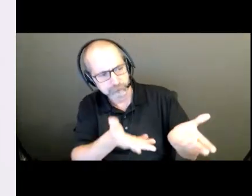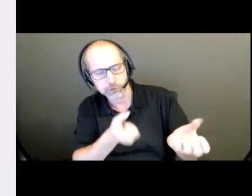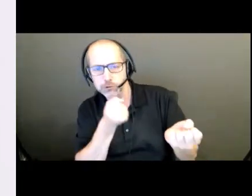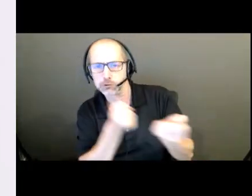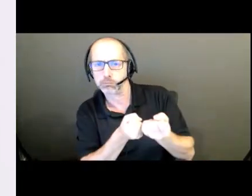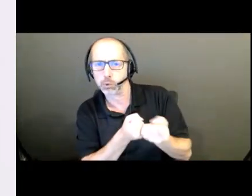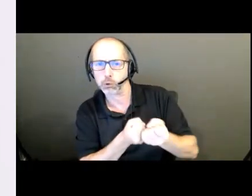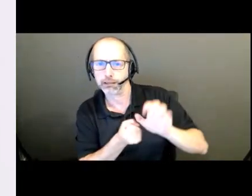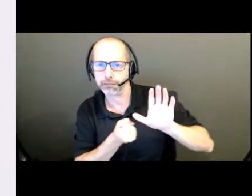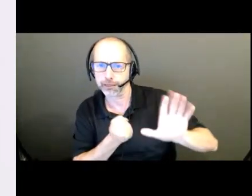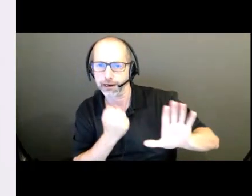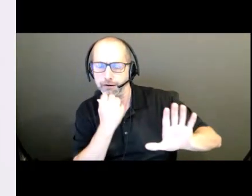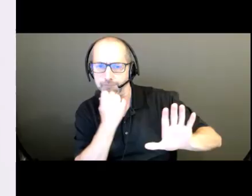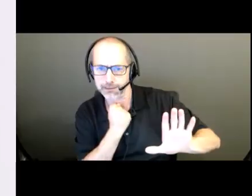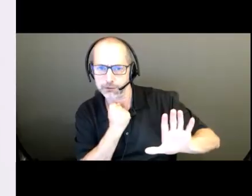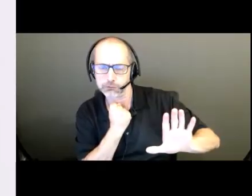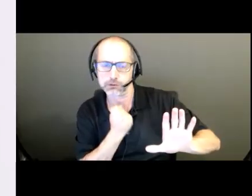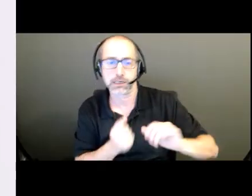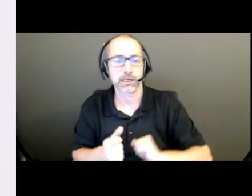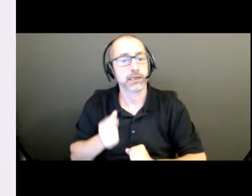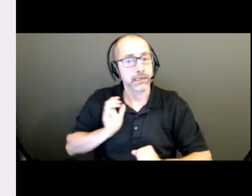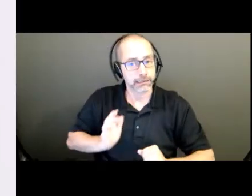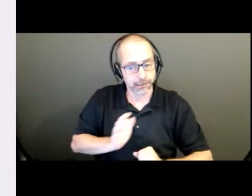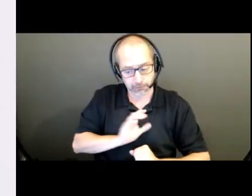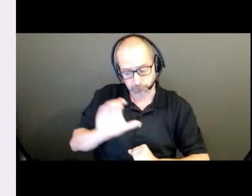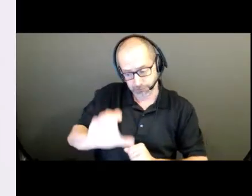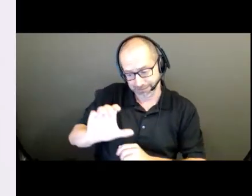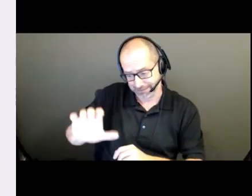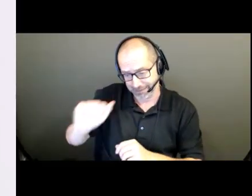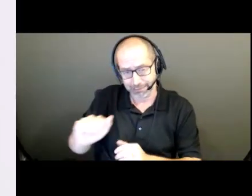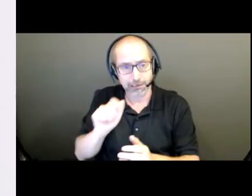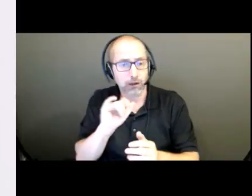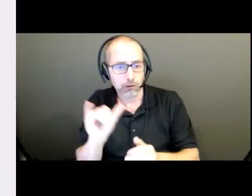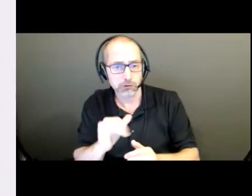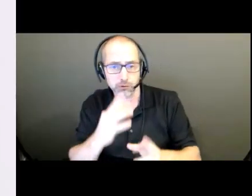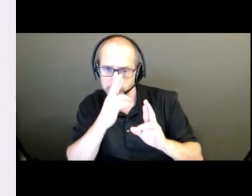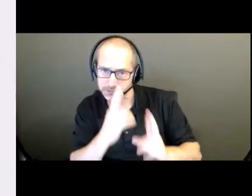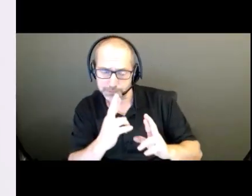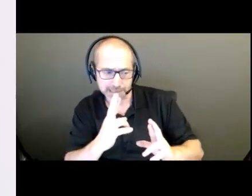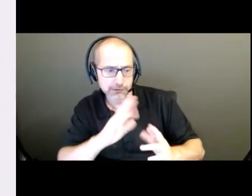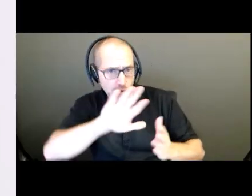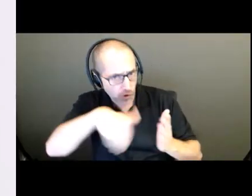The Council also respects and affirms the inherent and Treaty Rights of all Indigenous Peoples across this land.